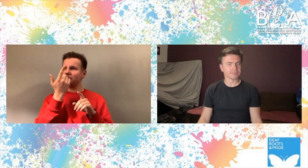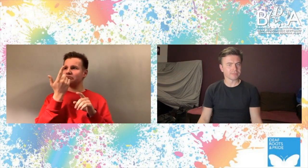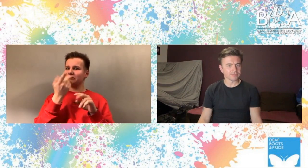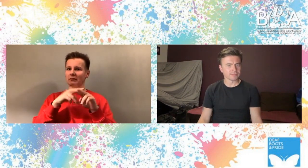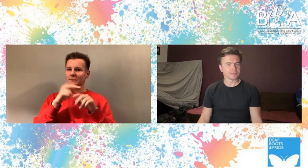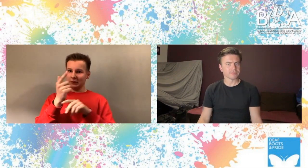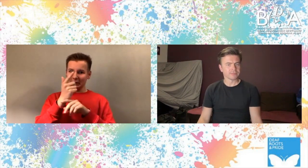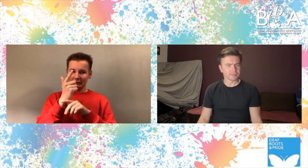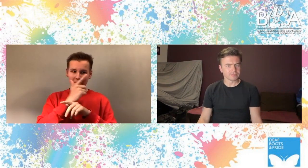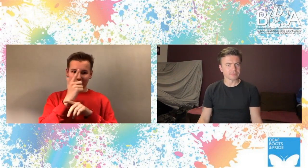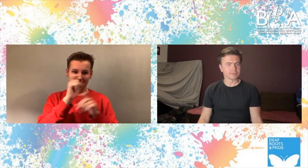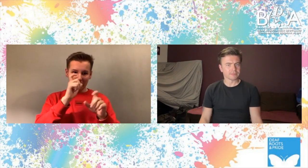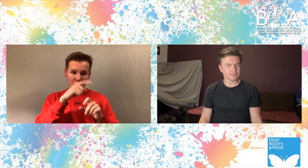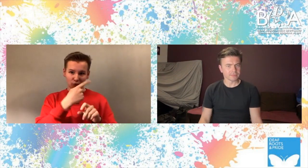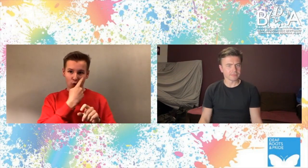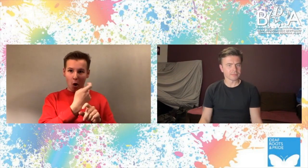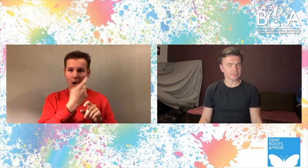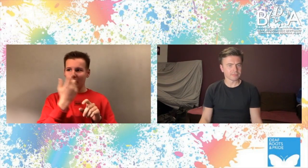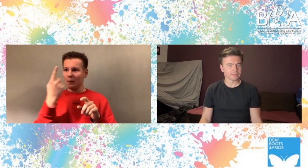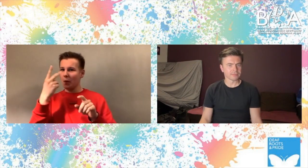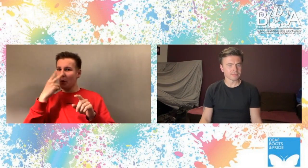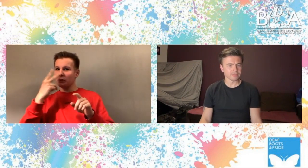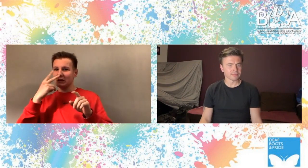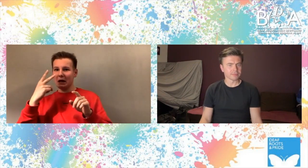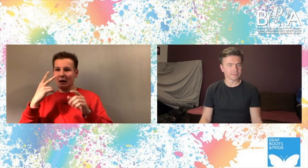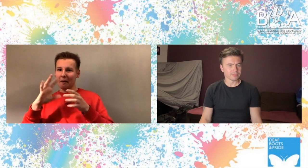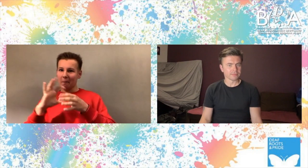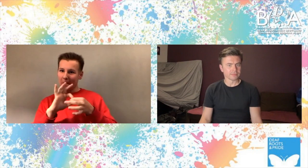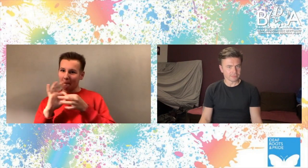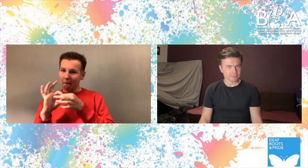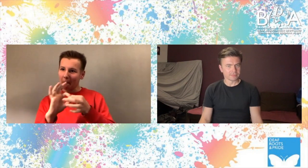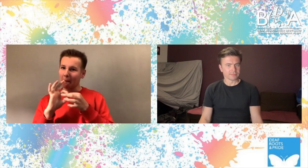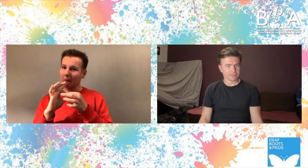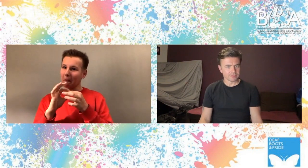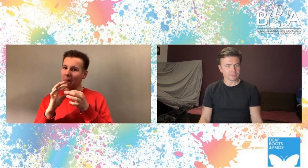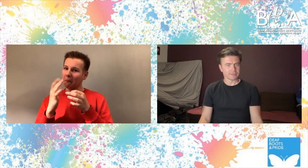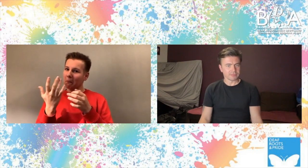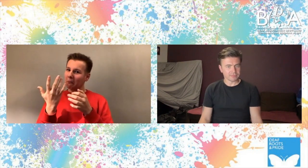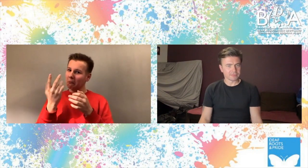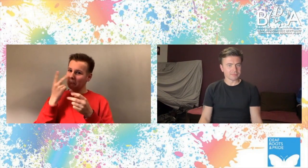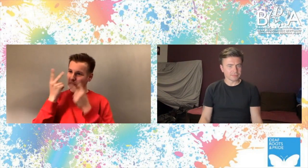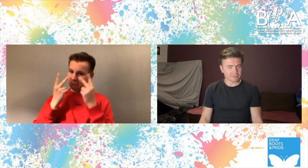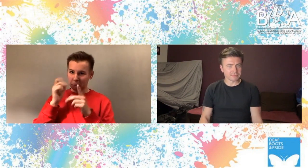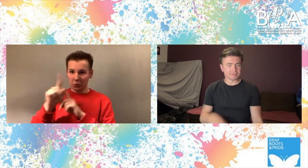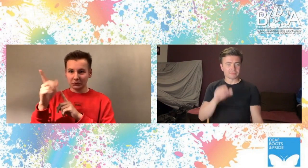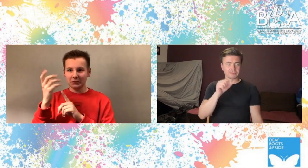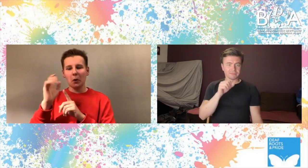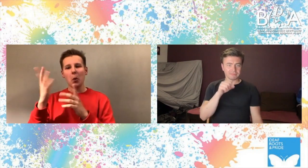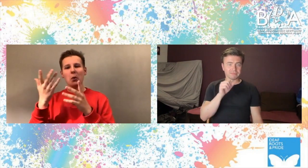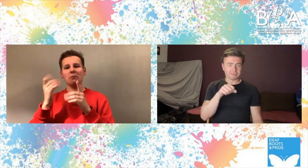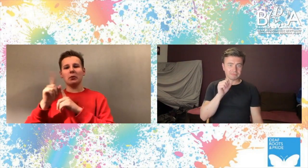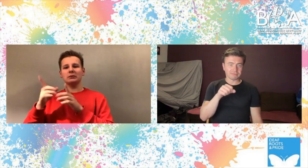age, can still work together in this visual world?